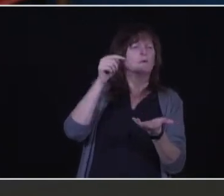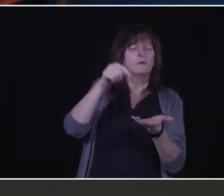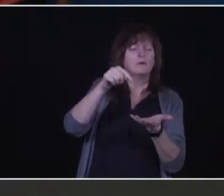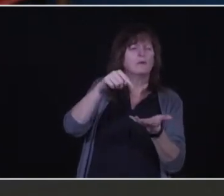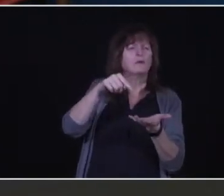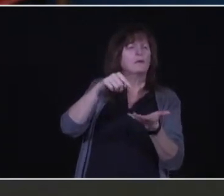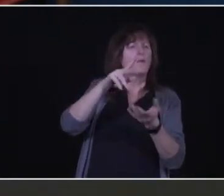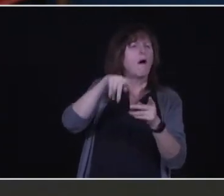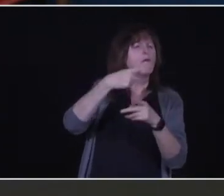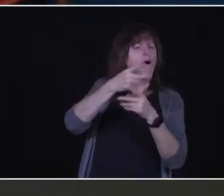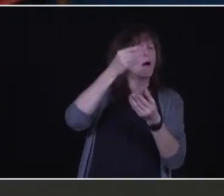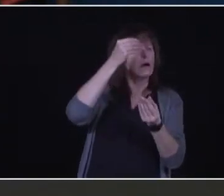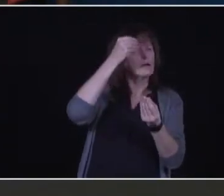minister, I will hand it to you